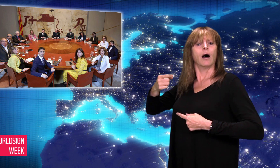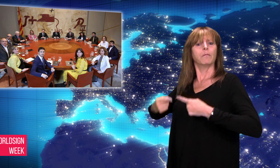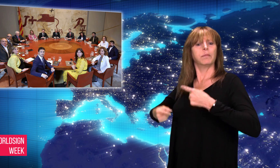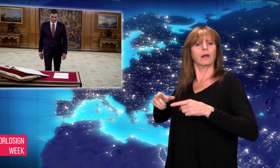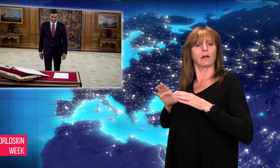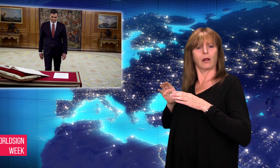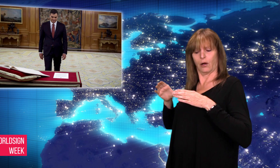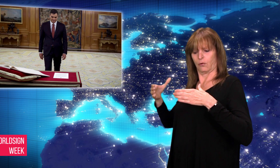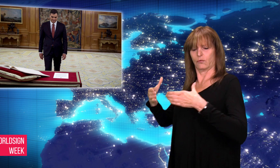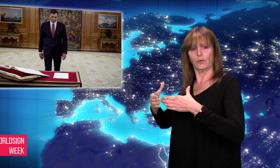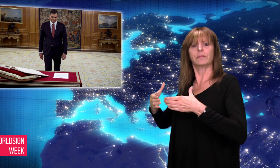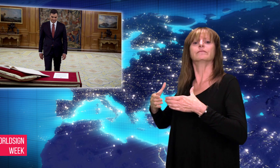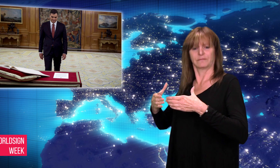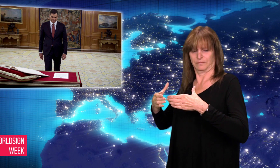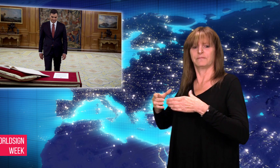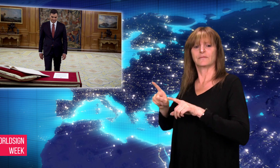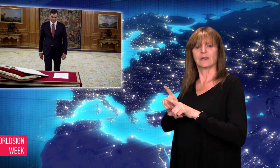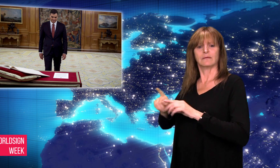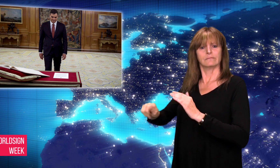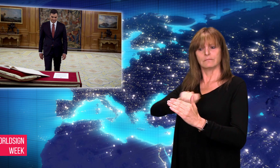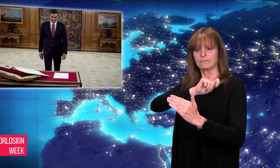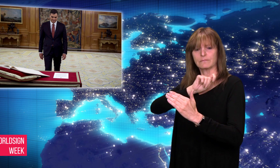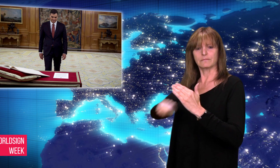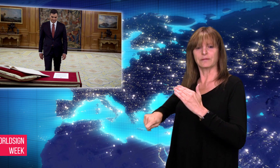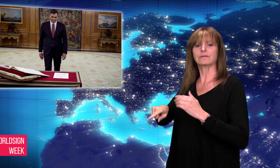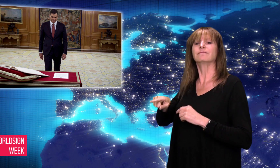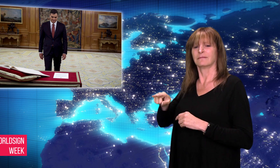activities. Due to Rajoy’s